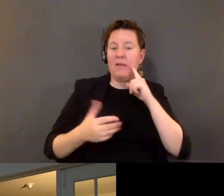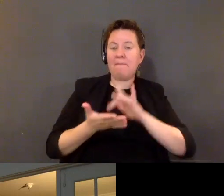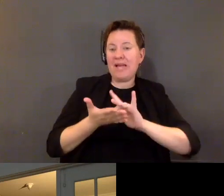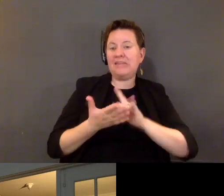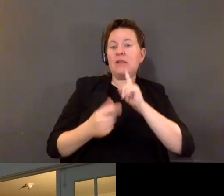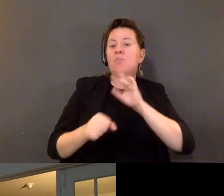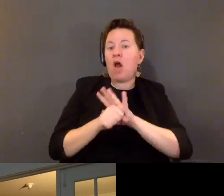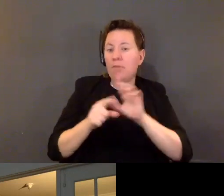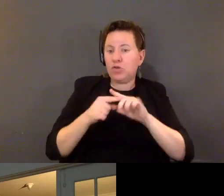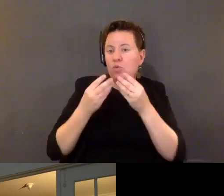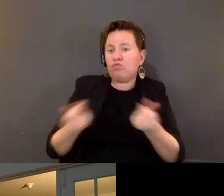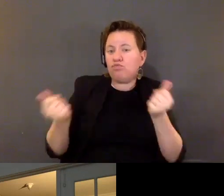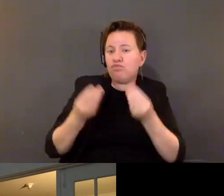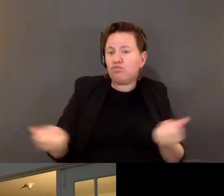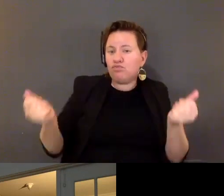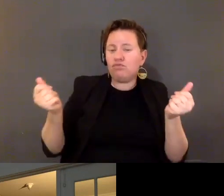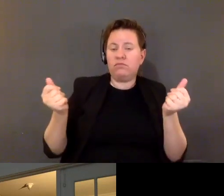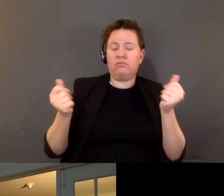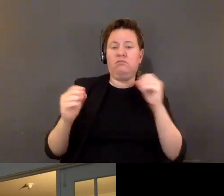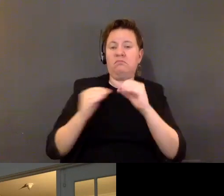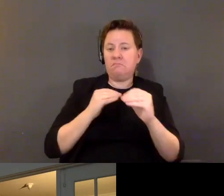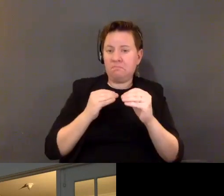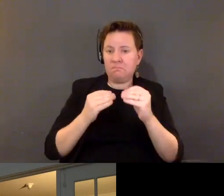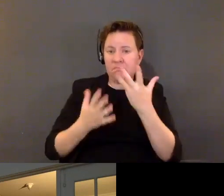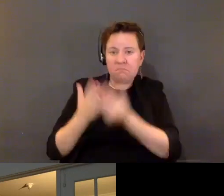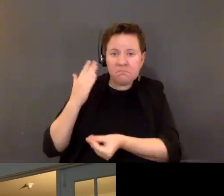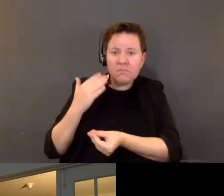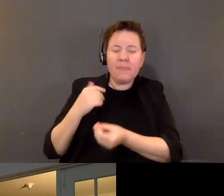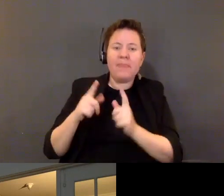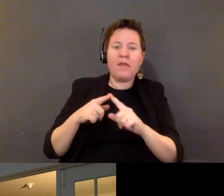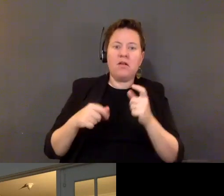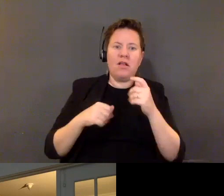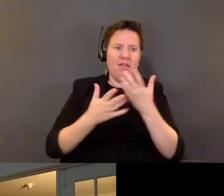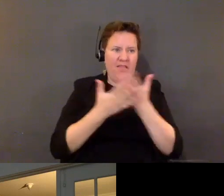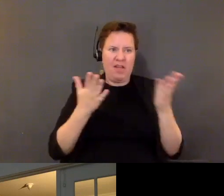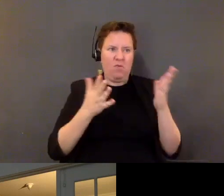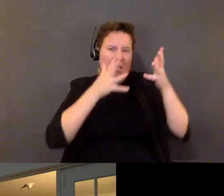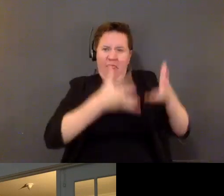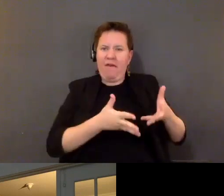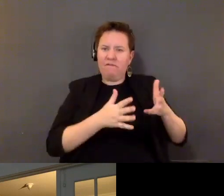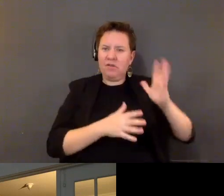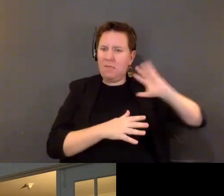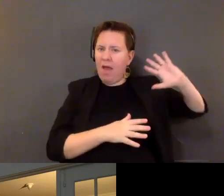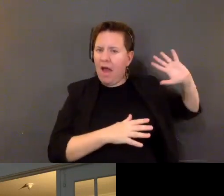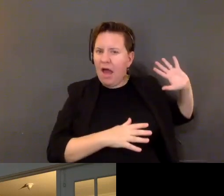eradicate we're assured that such impairments will be left in the past or gone in the imminent future